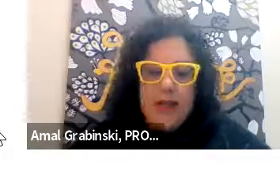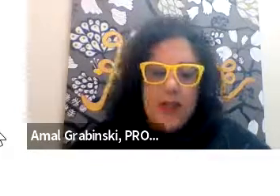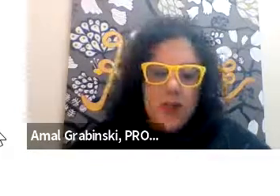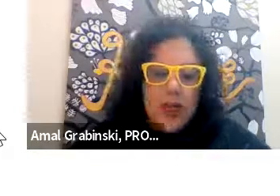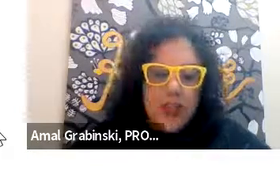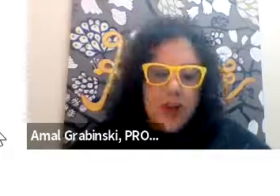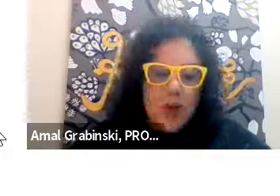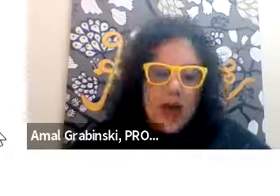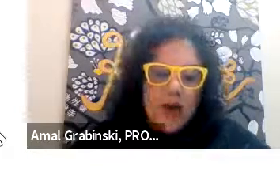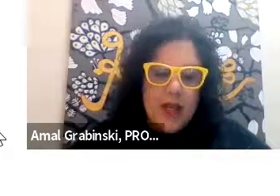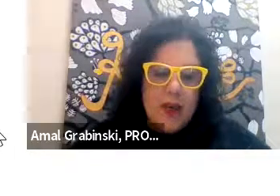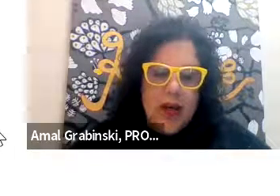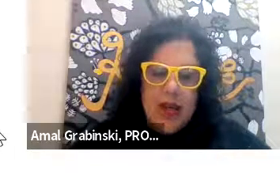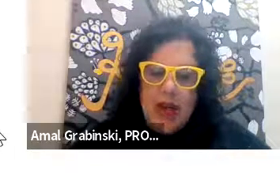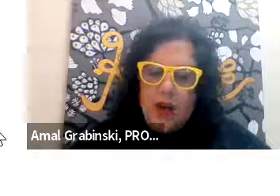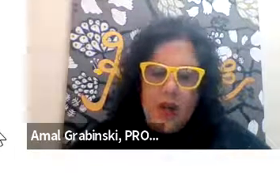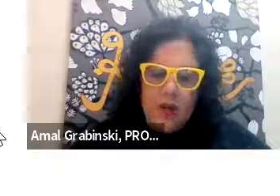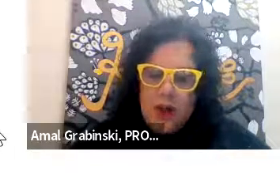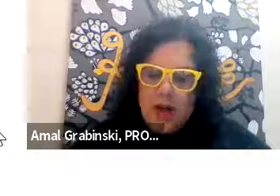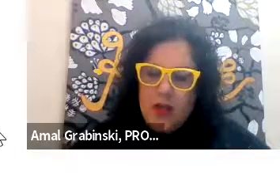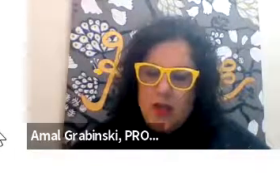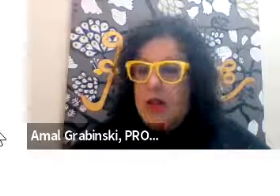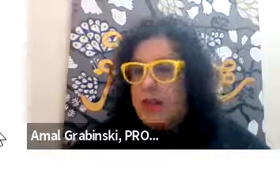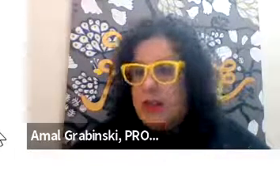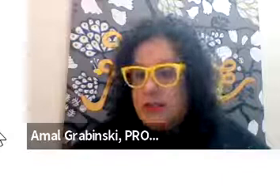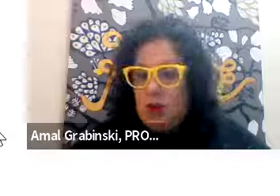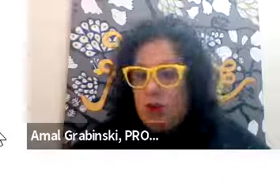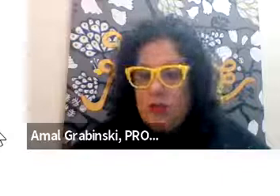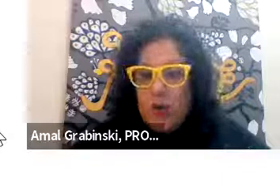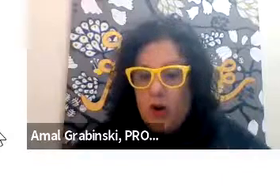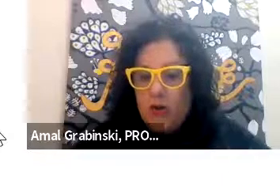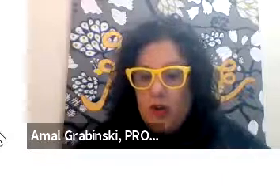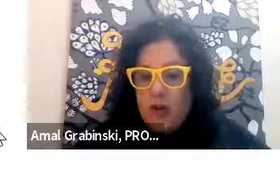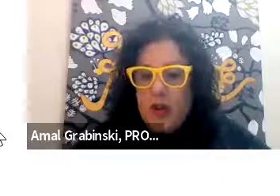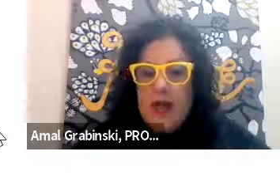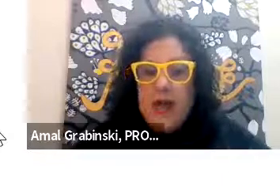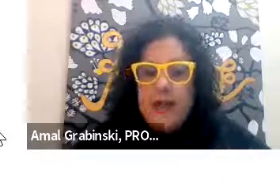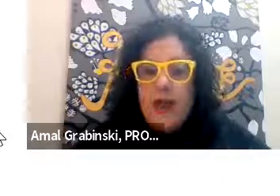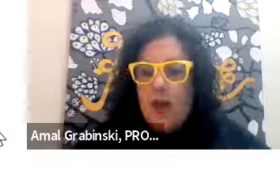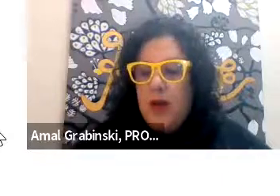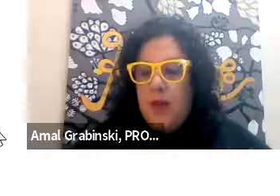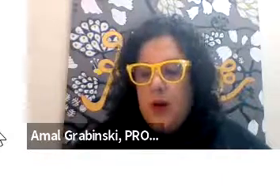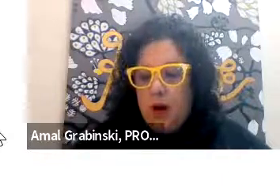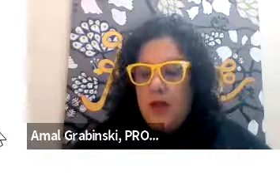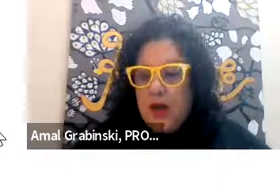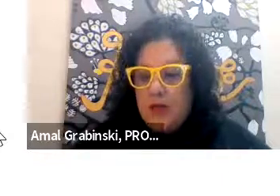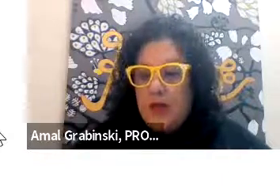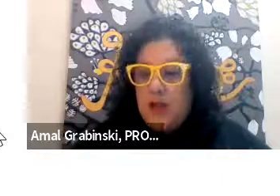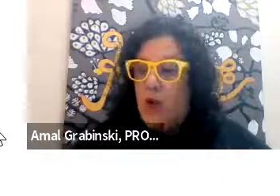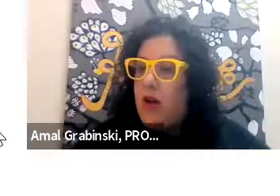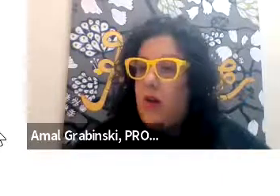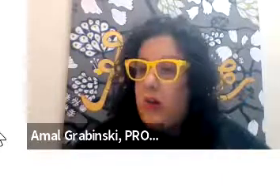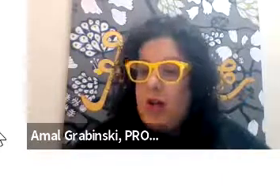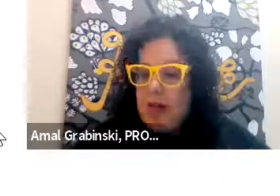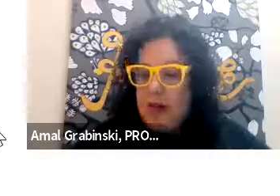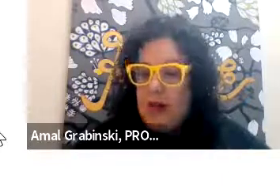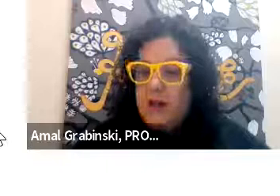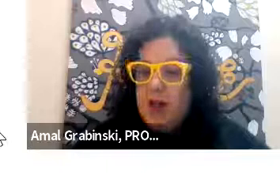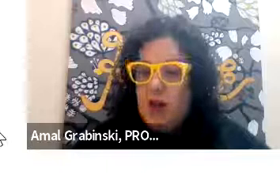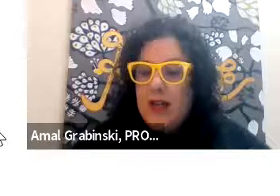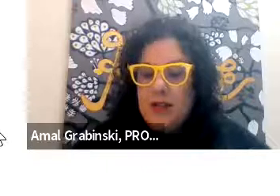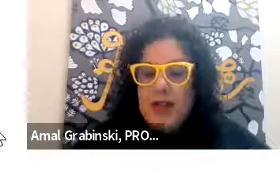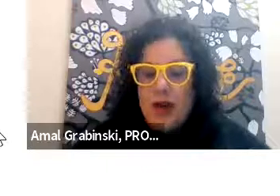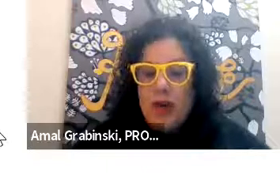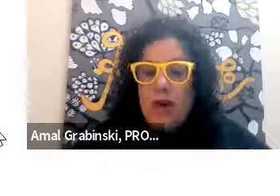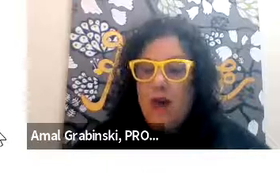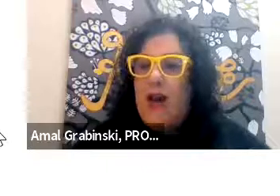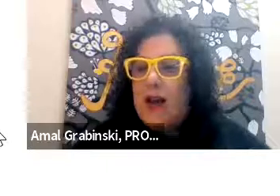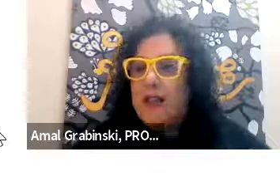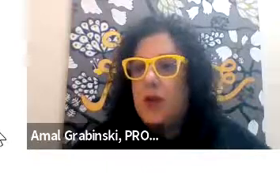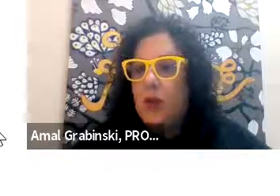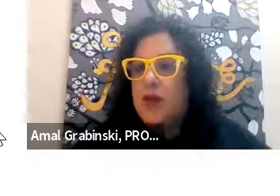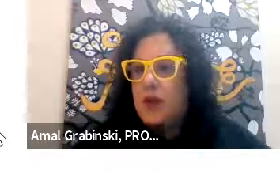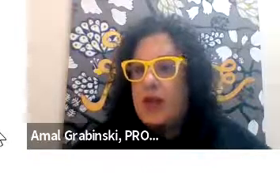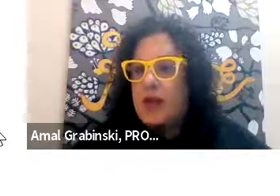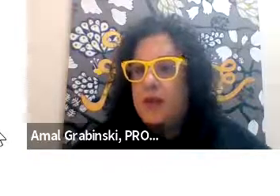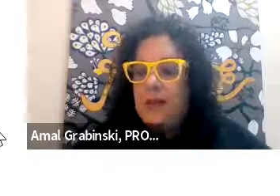Amal Grabinski, PROVAIL (she/her): In a situation where the housing pay and equity impacts are stacked against the core of our workforce it's incumbent upon all of us to do all that we can to call out this inequity and actively work to correct it.